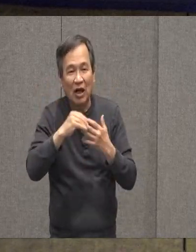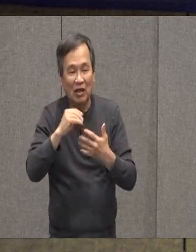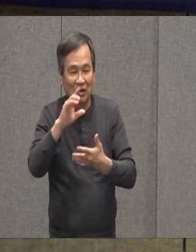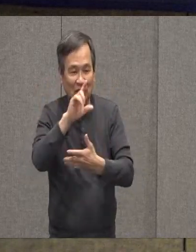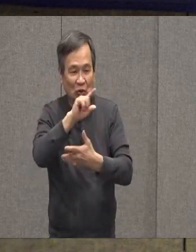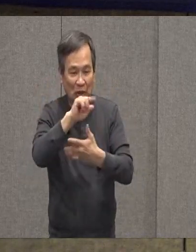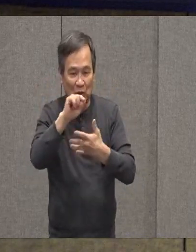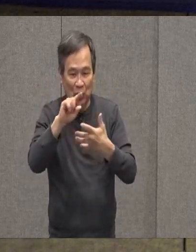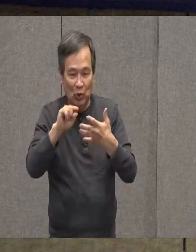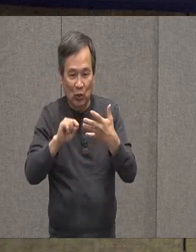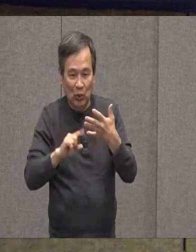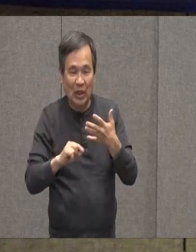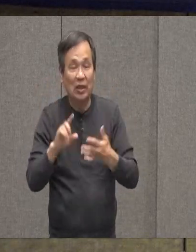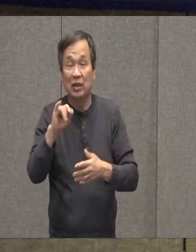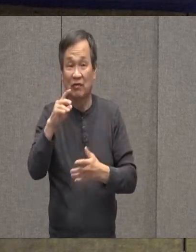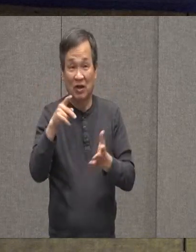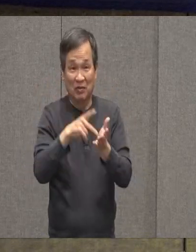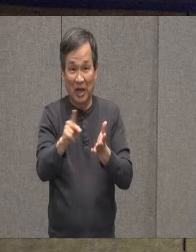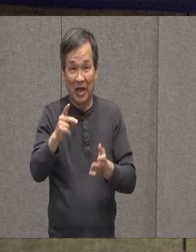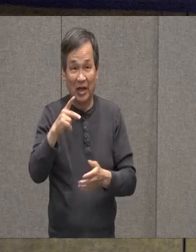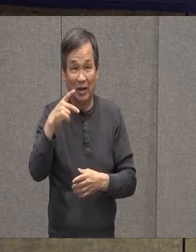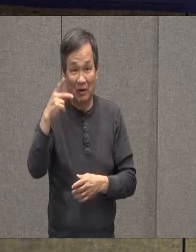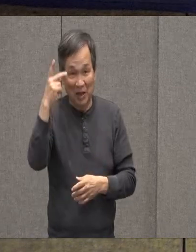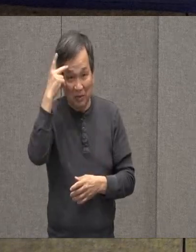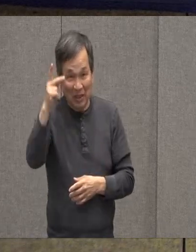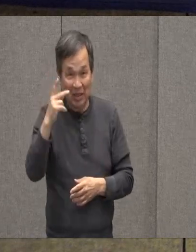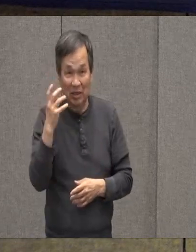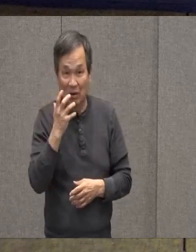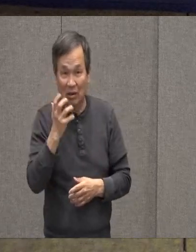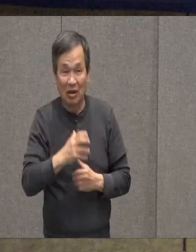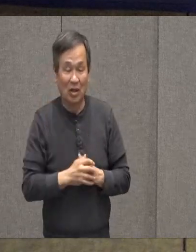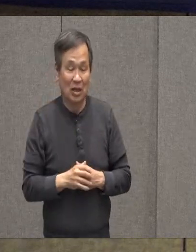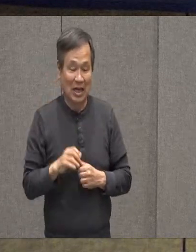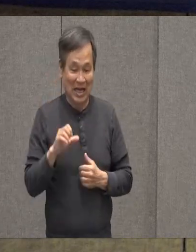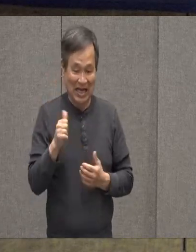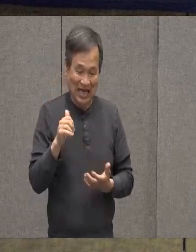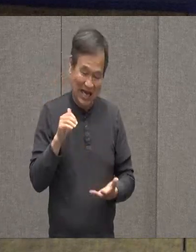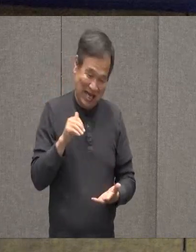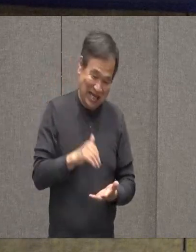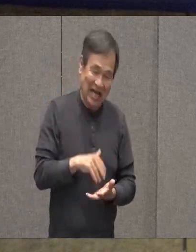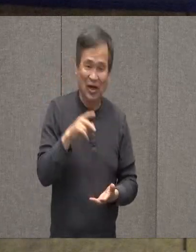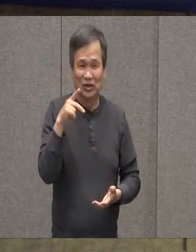If we want to pay with pennies, we'll need ten thousand pennies